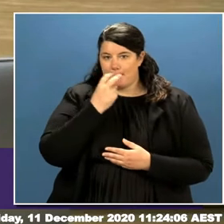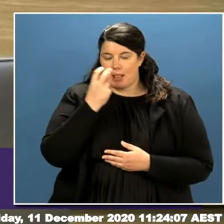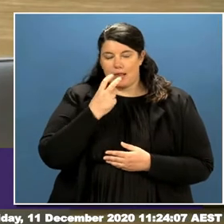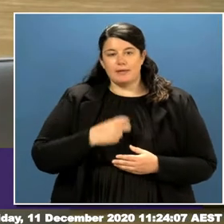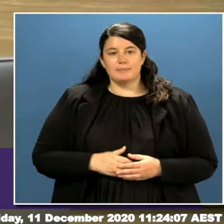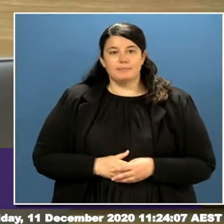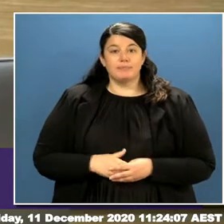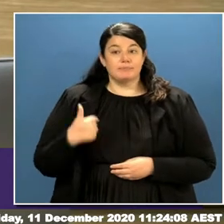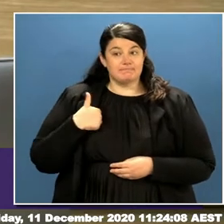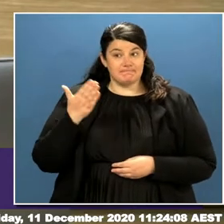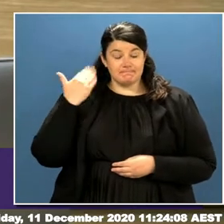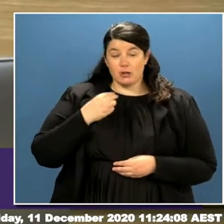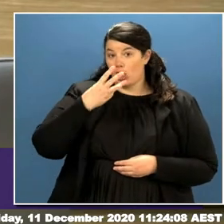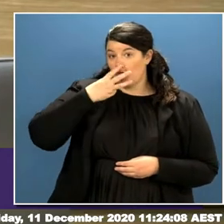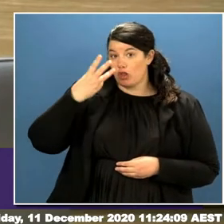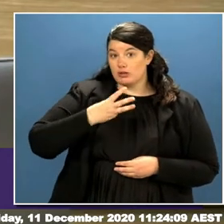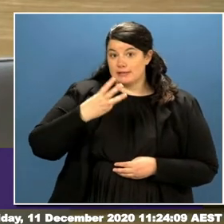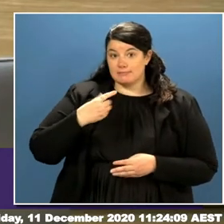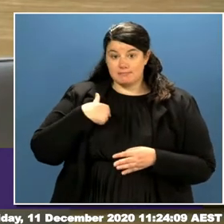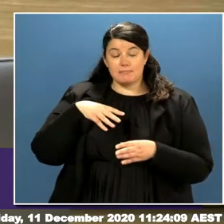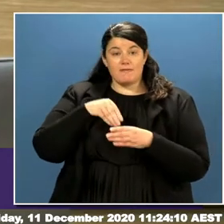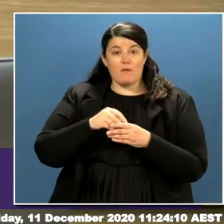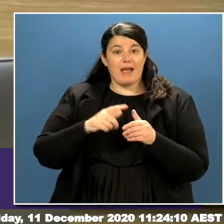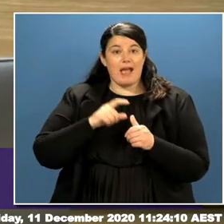When I was 13 years old I was involved in an accident.